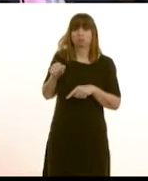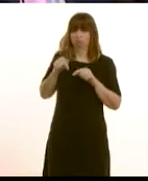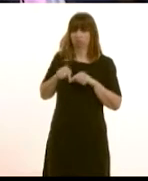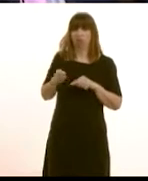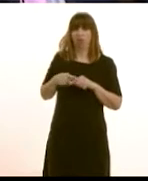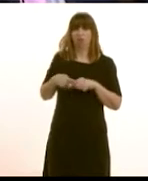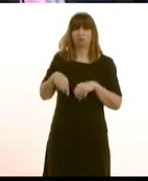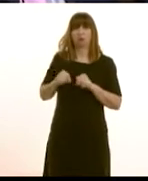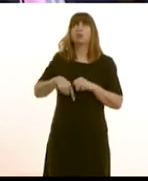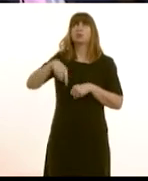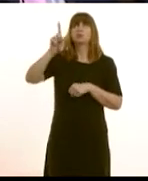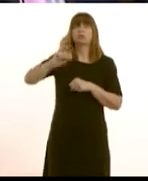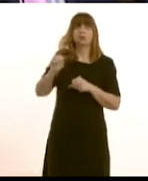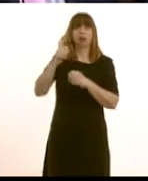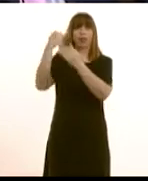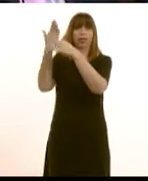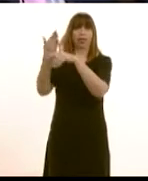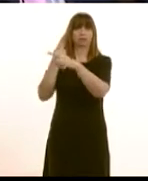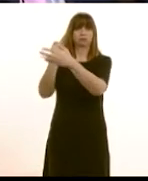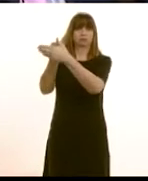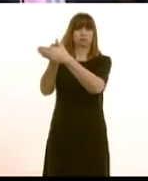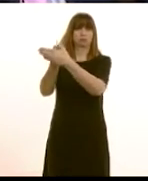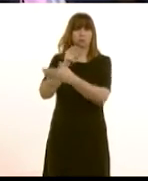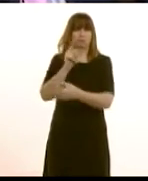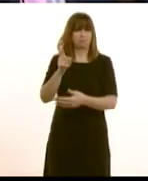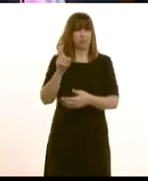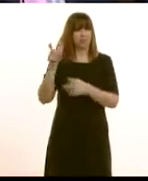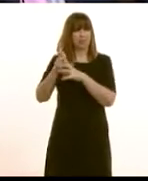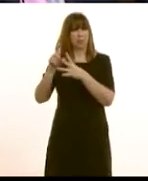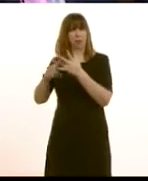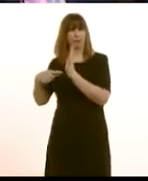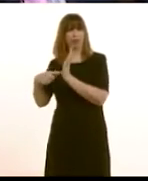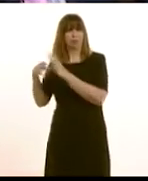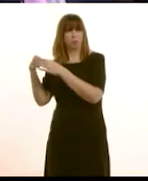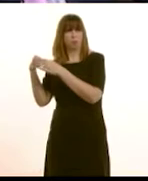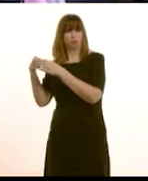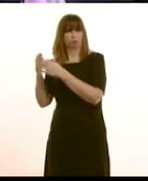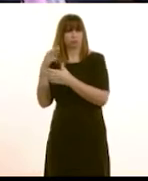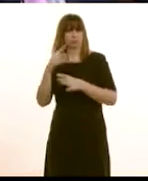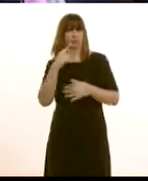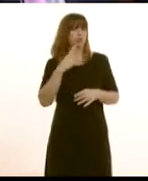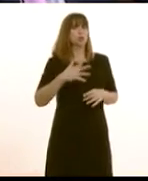of Transport that they do not want to see rail services exist between a departure point